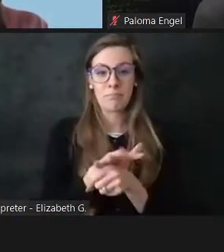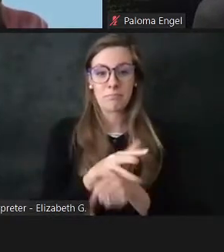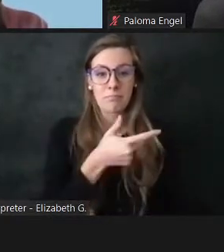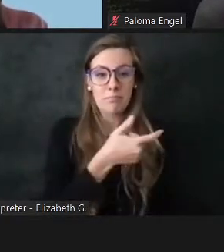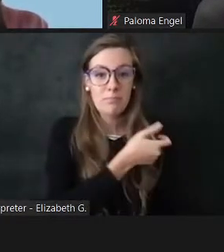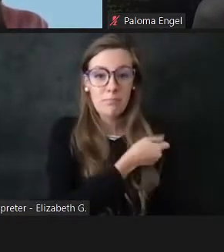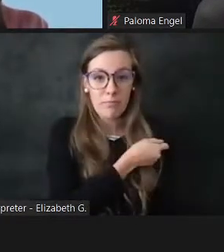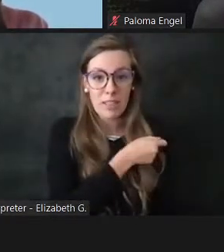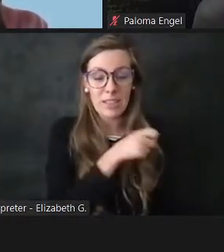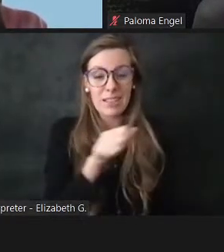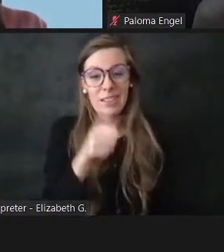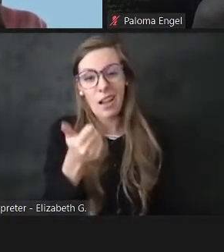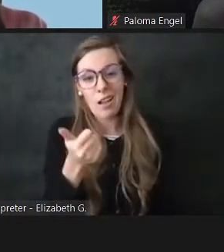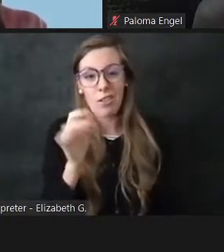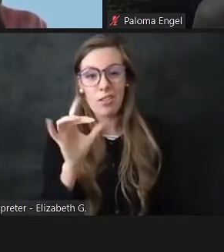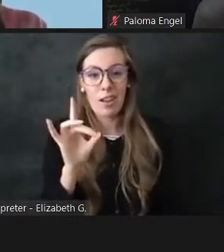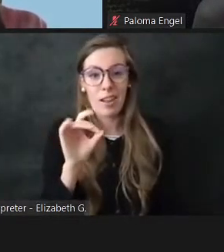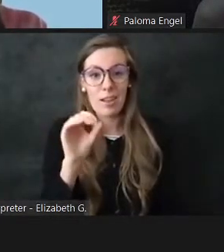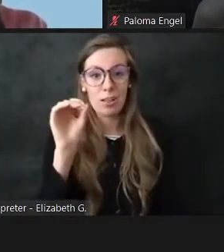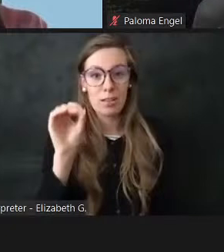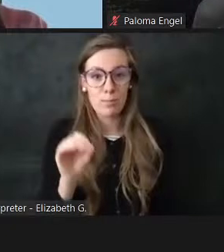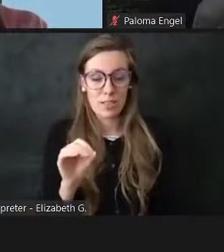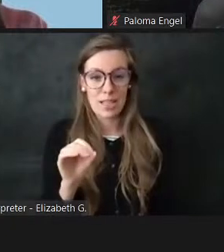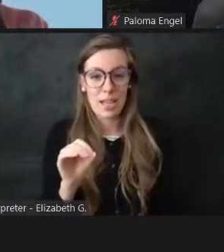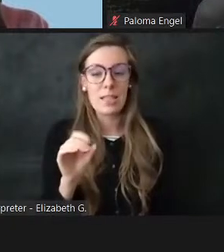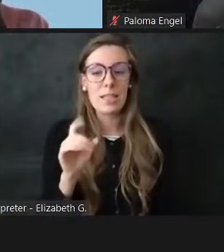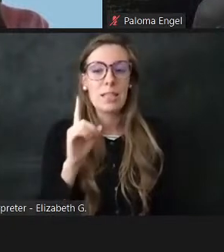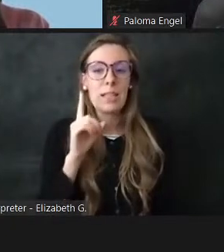And the other 8% have been partially vaccinated.